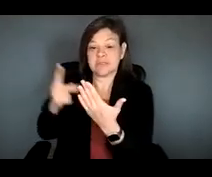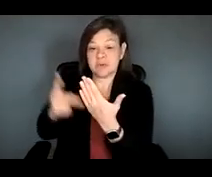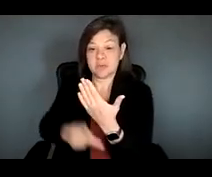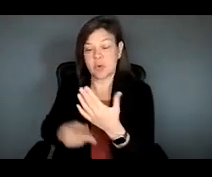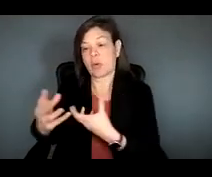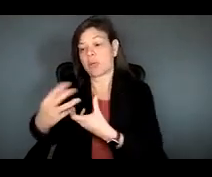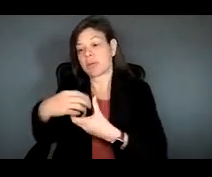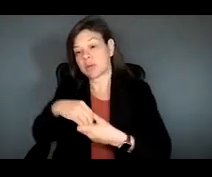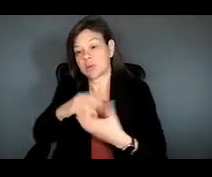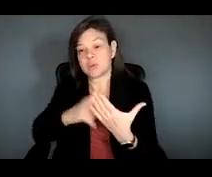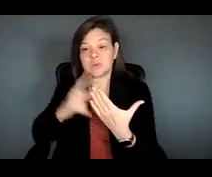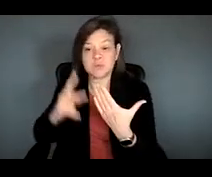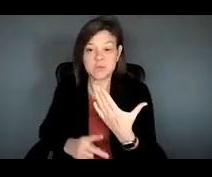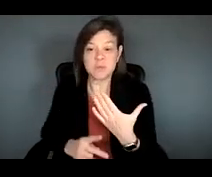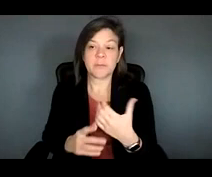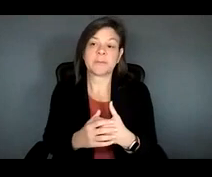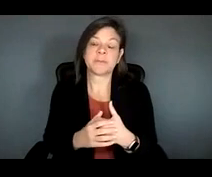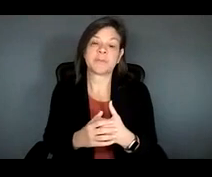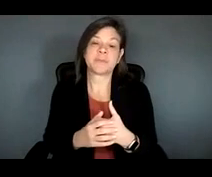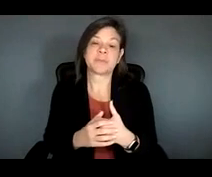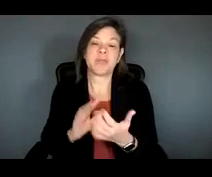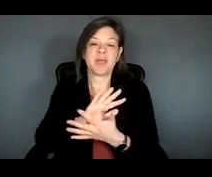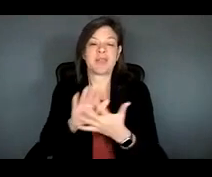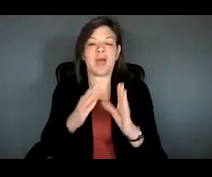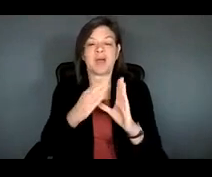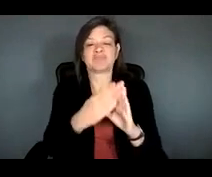programming and that whole span in between.